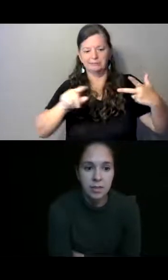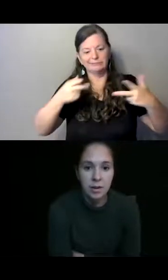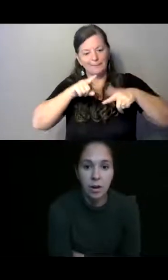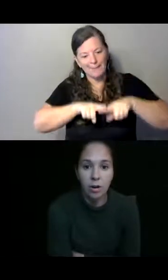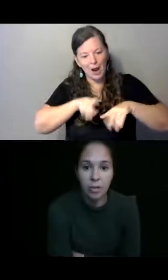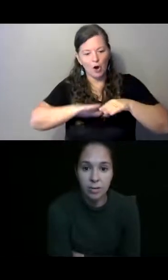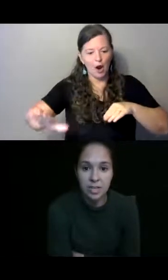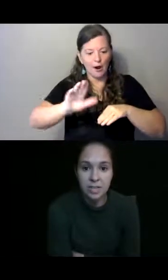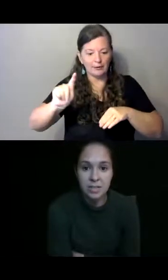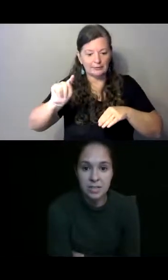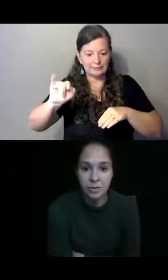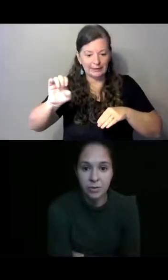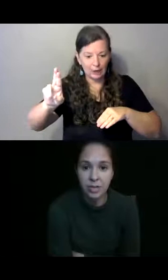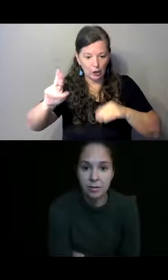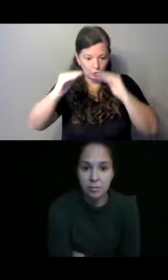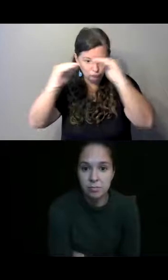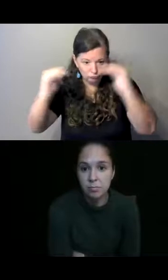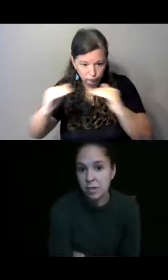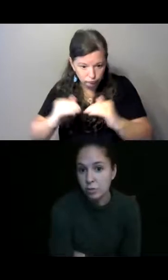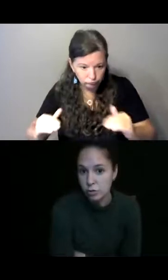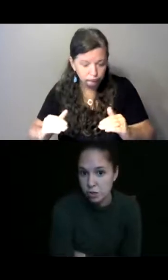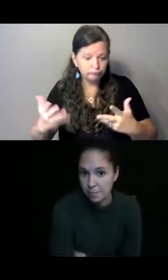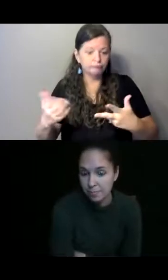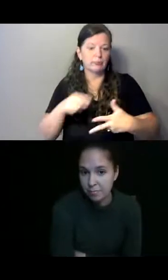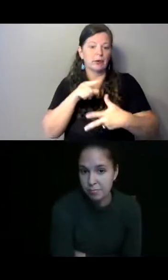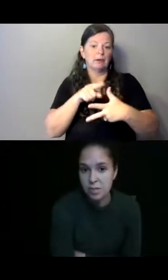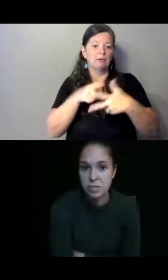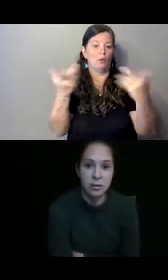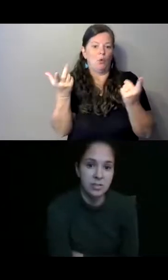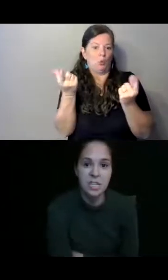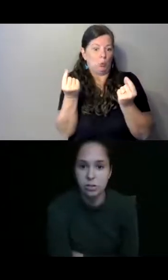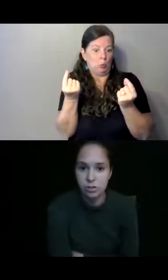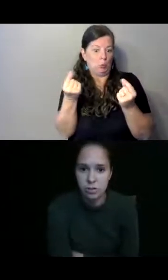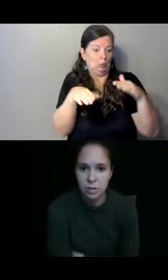there are three different levels based on tiers.